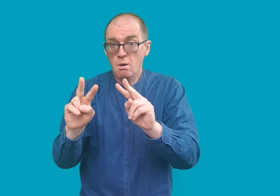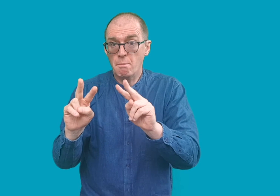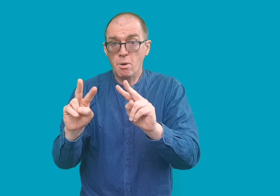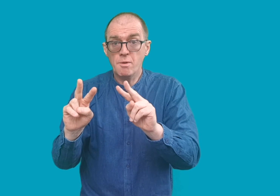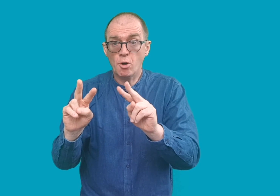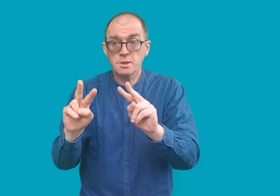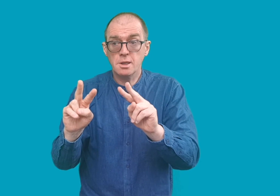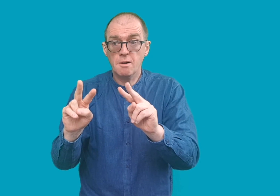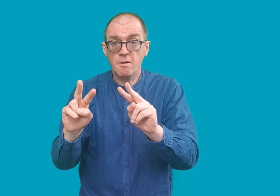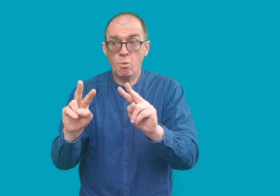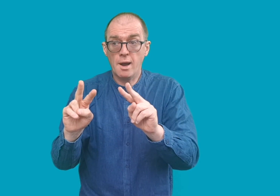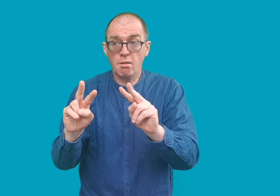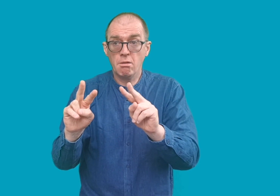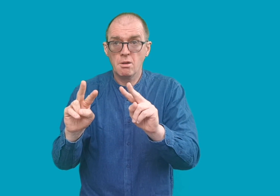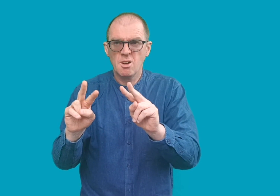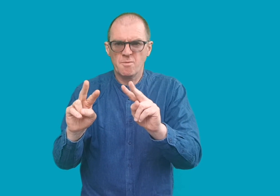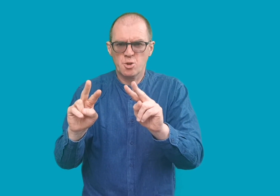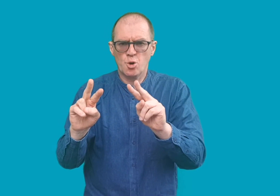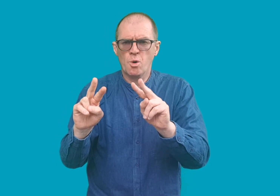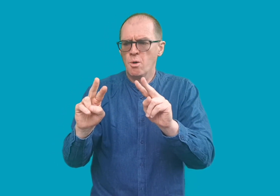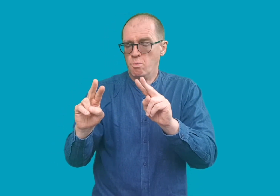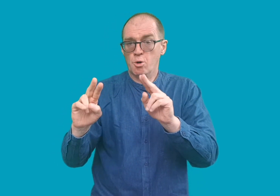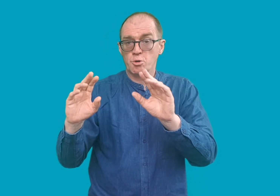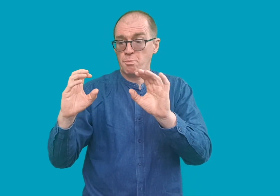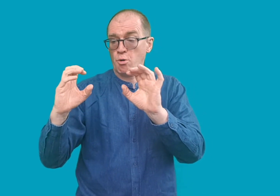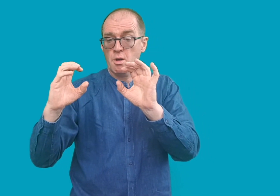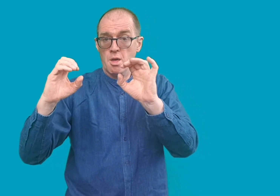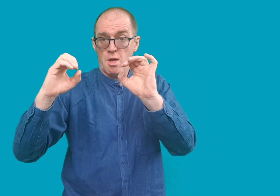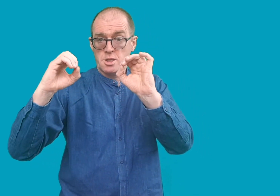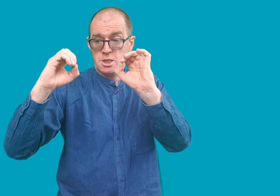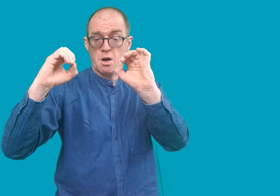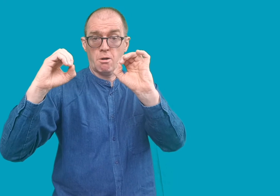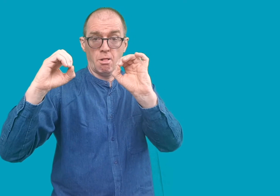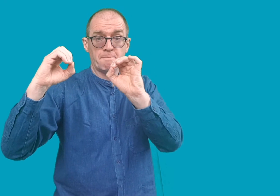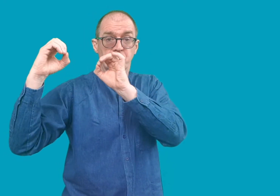but we've not seen her for a while. So, we're going to put a circle,